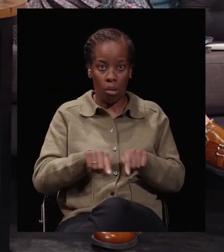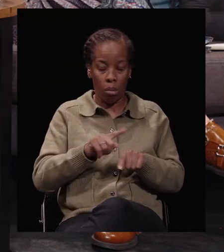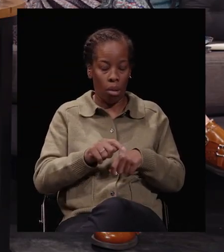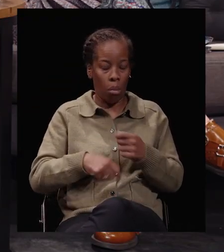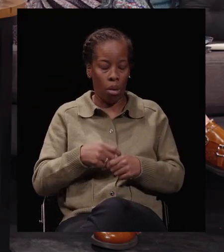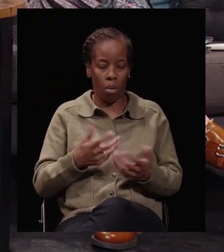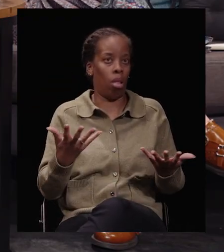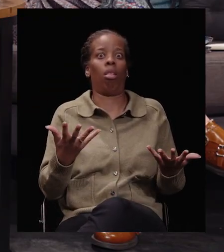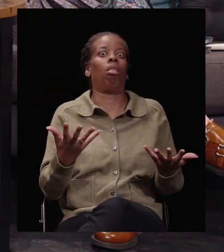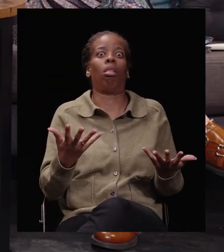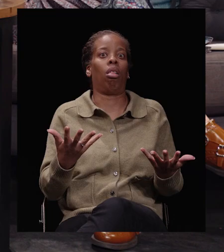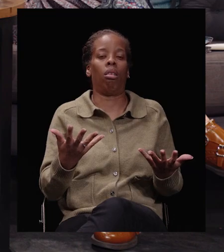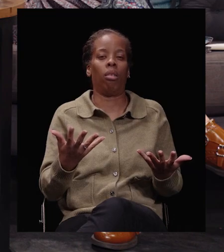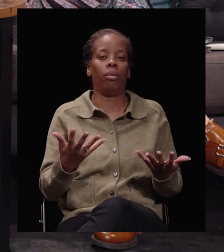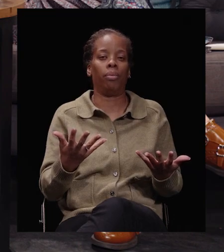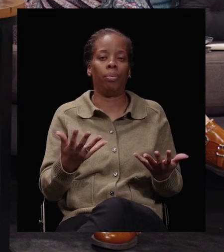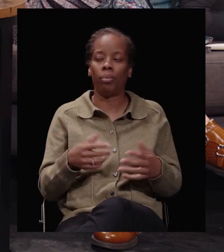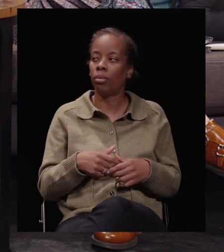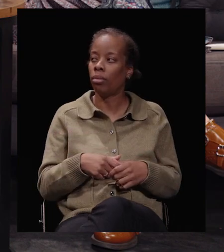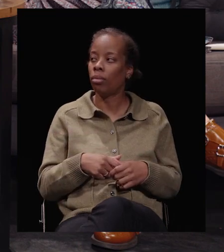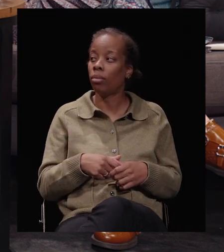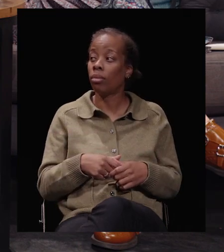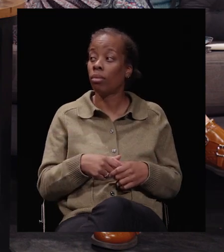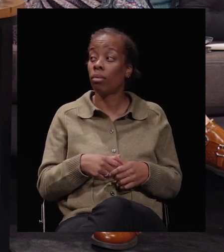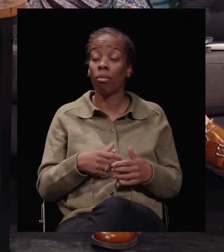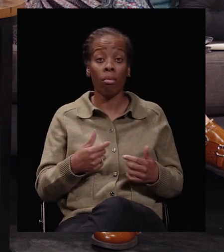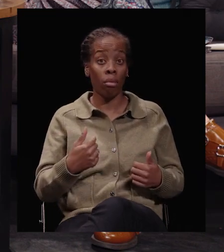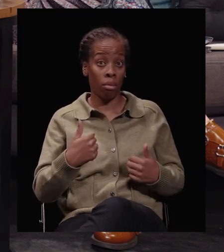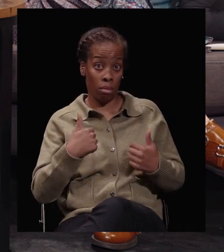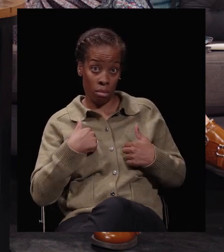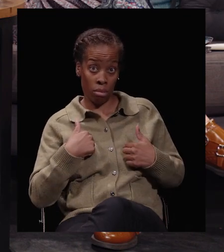So yeah, I think my, like if I had a dictatorship,